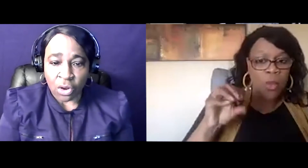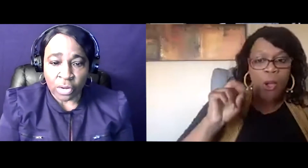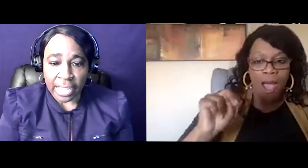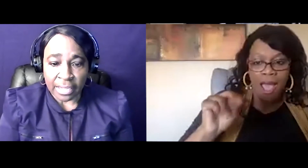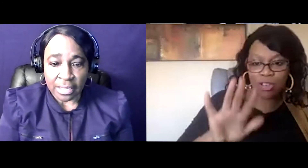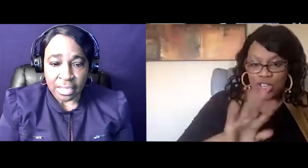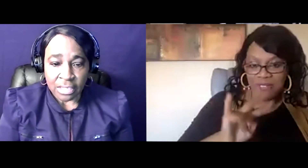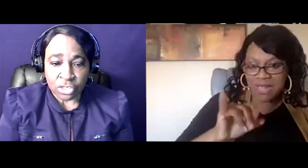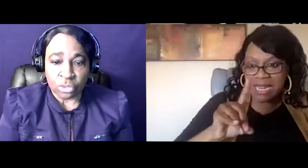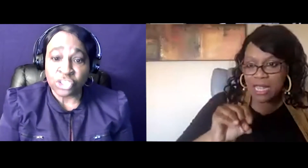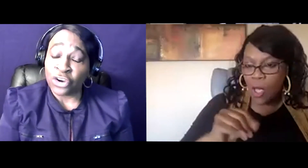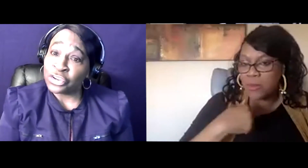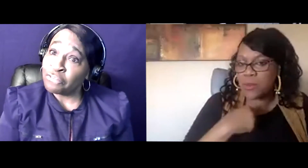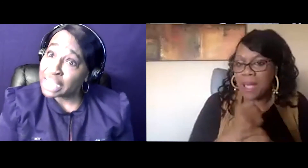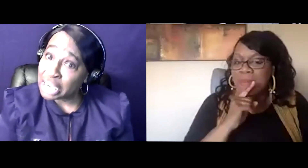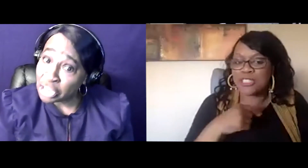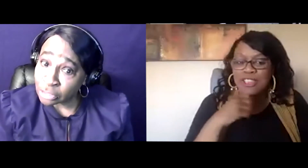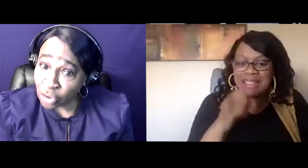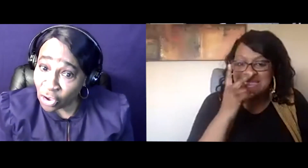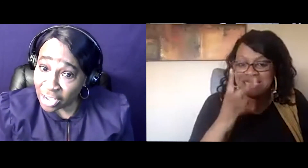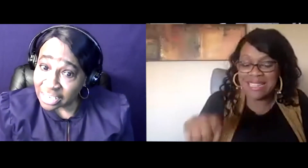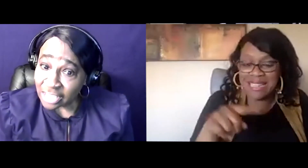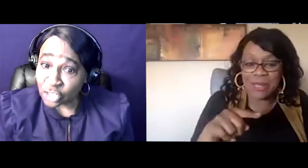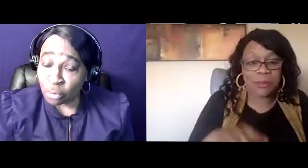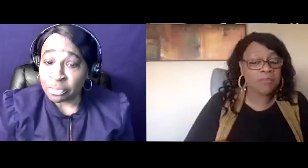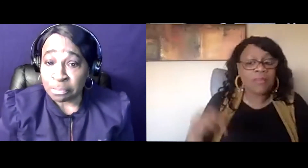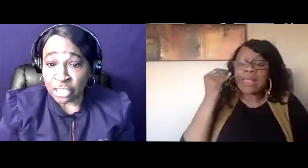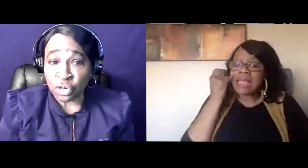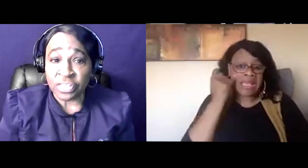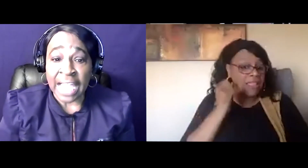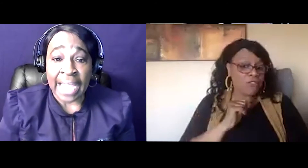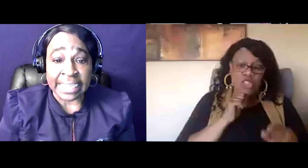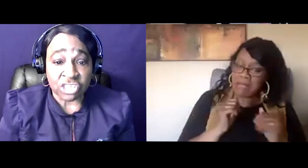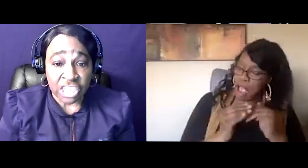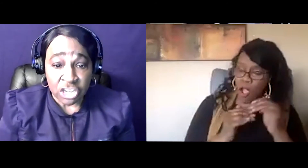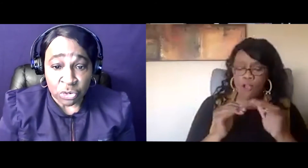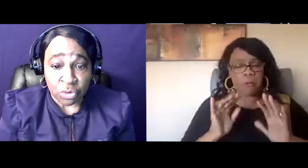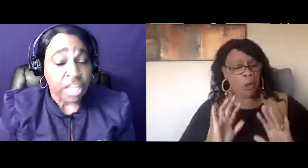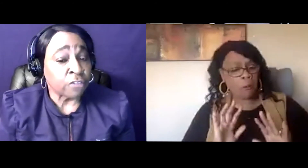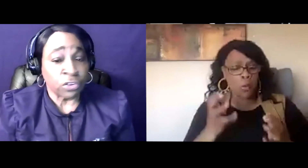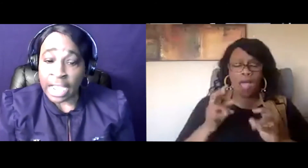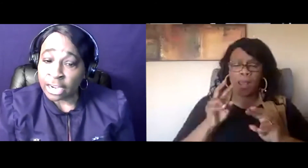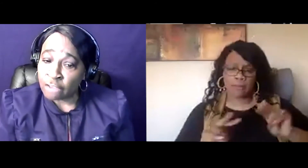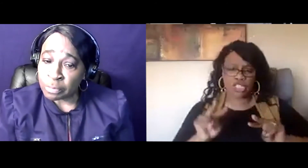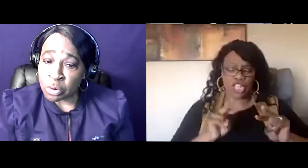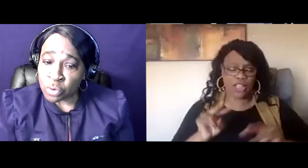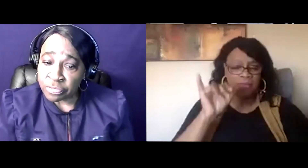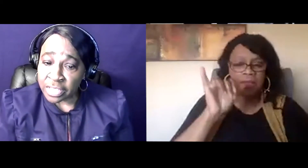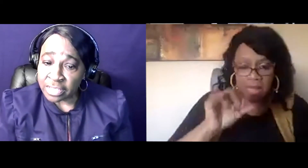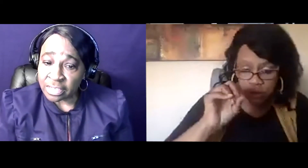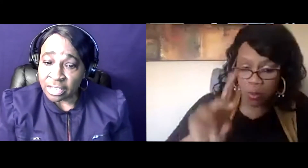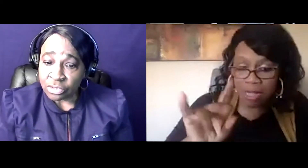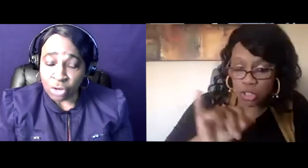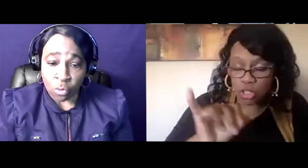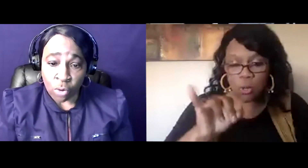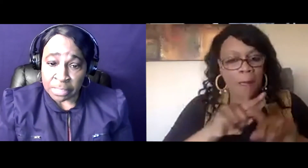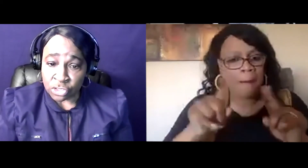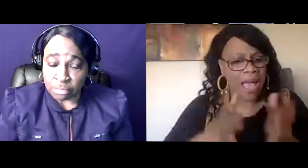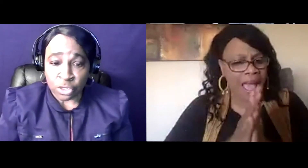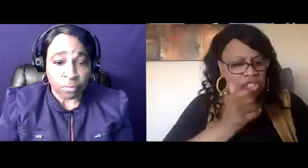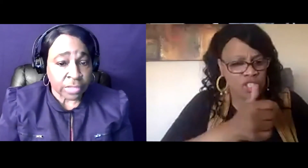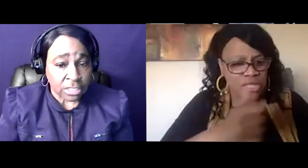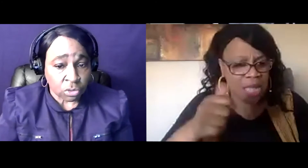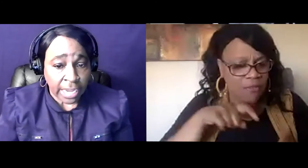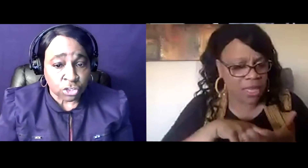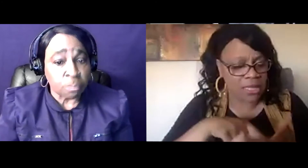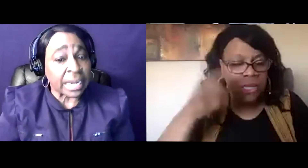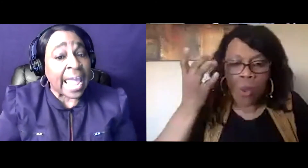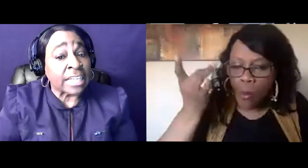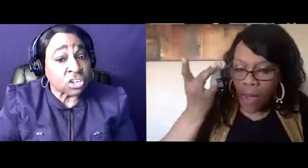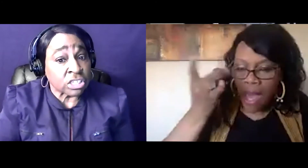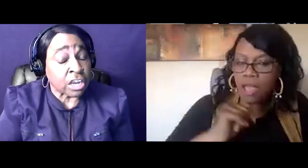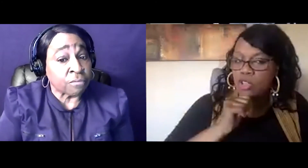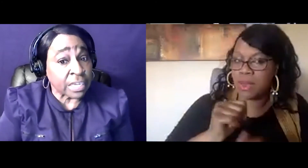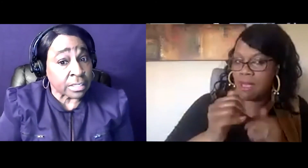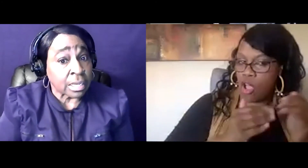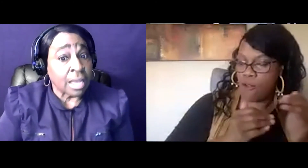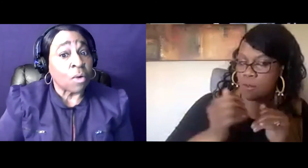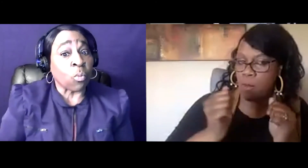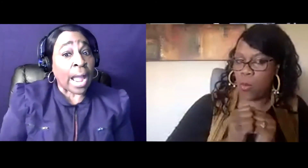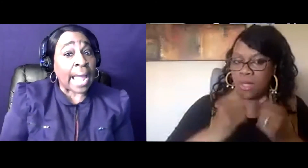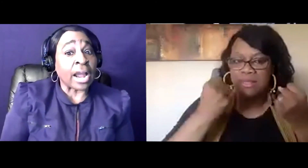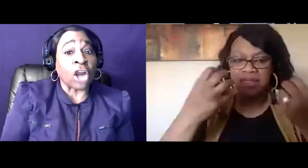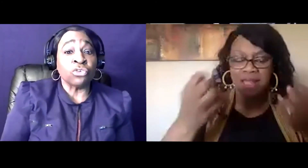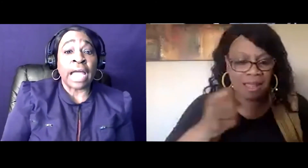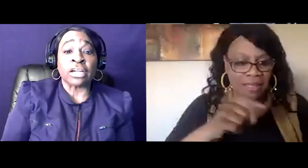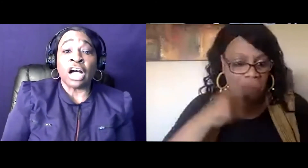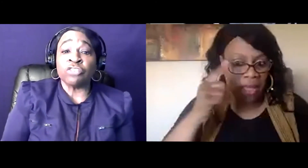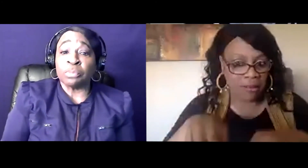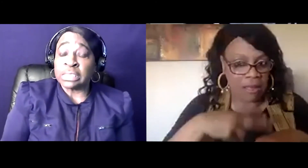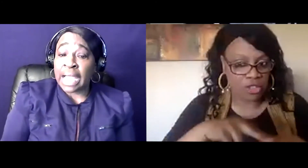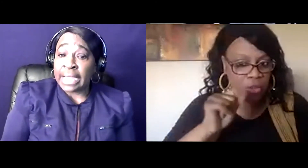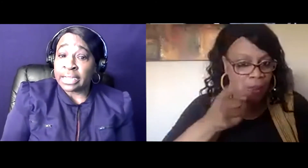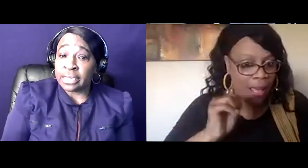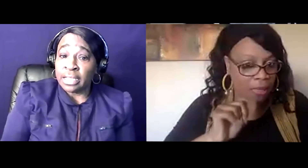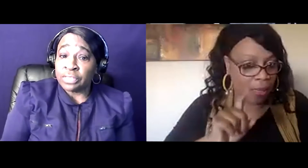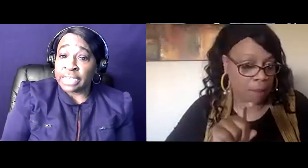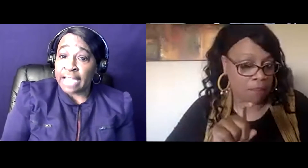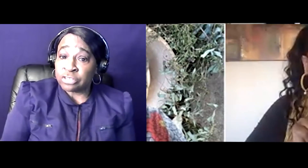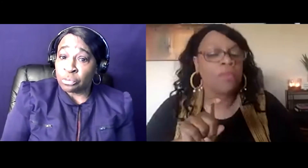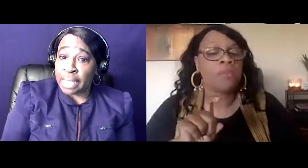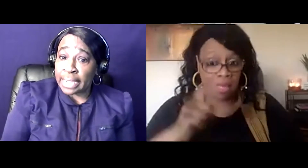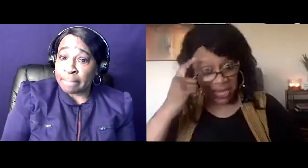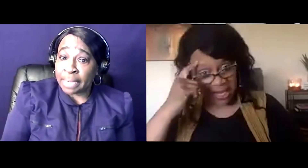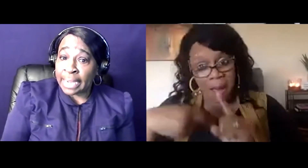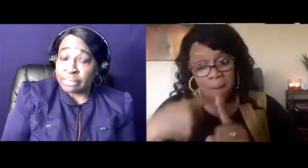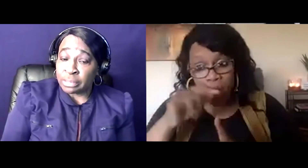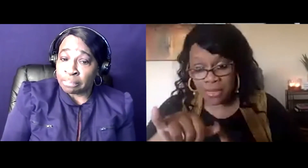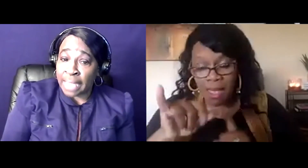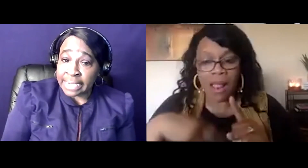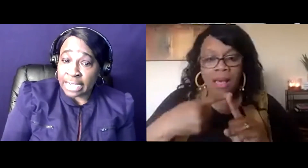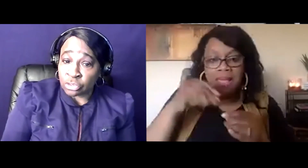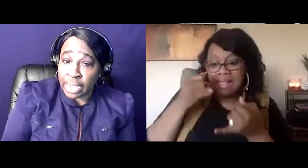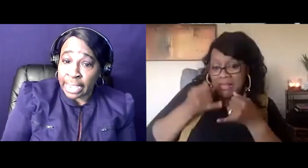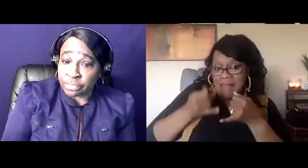okay, so turn your videos on. So make sure that I can see you. If you're not comfortable with it, you don't want me to observe you, that's okay, too. But ask yourself this: Why are you not comfortable signing the Black National Anthem?